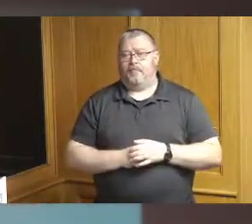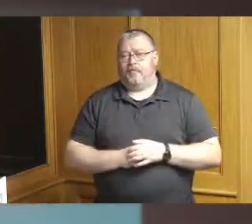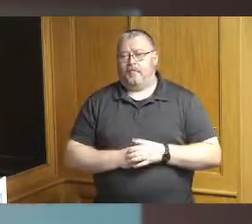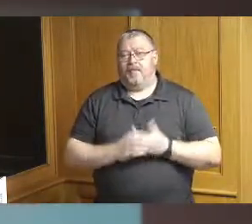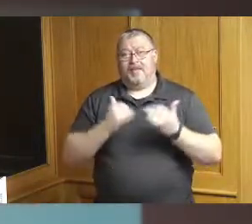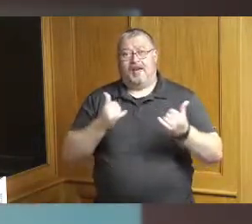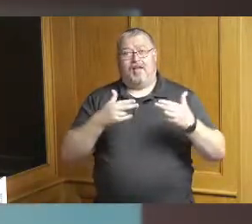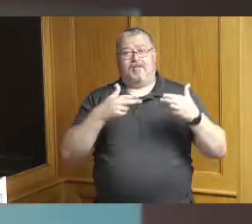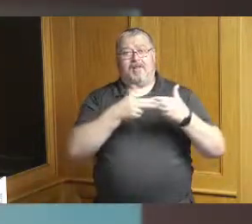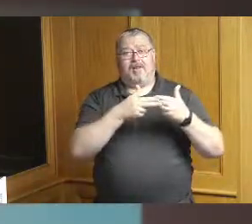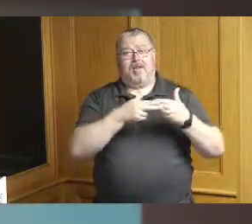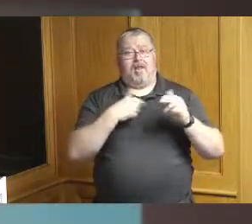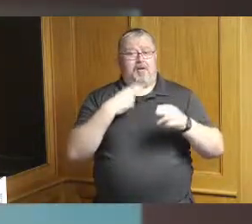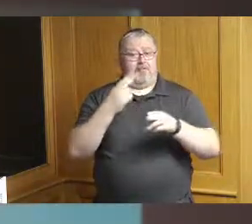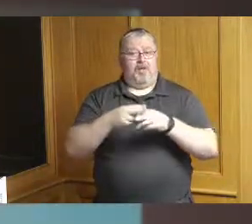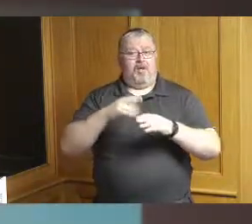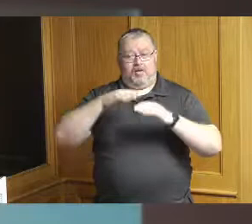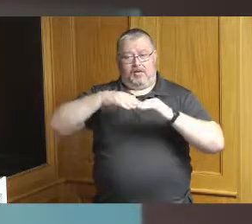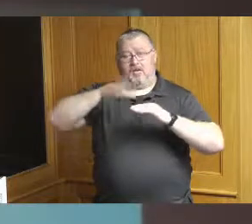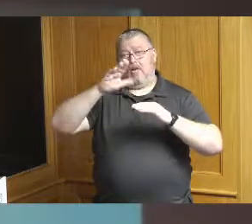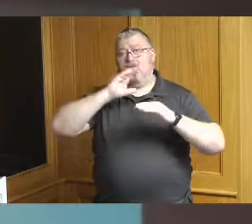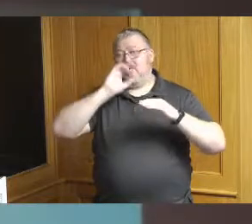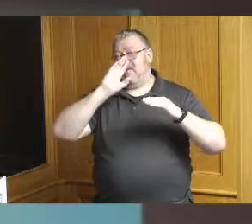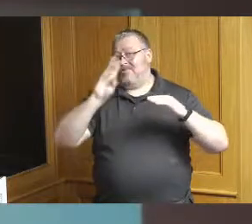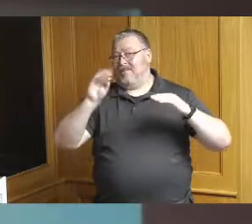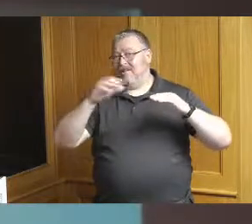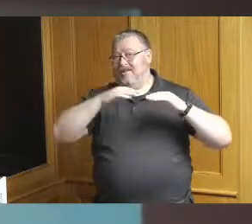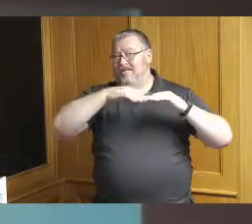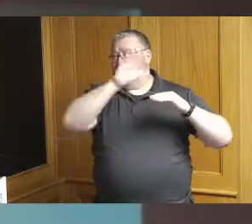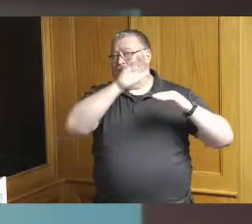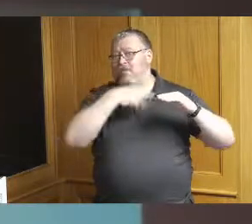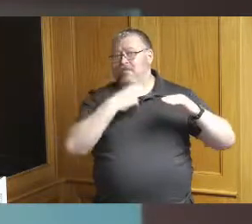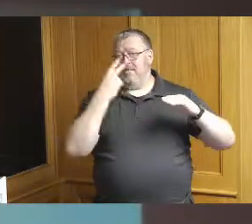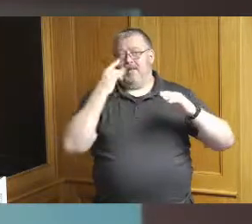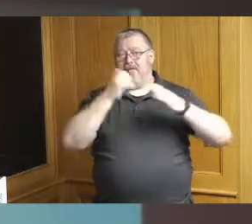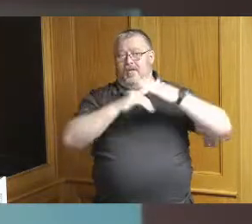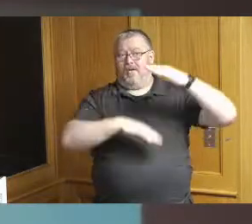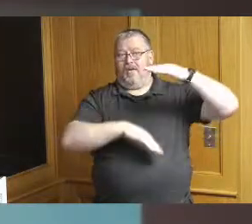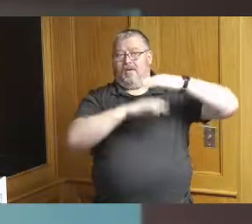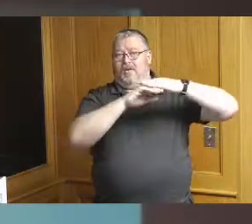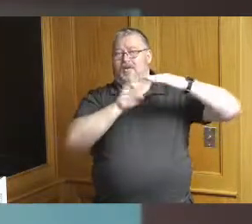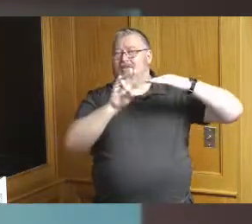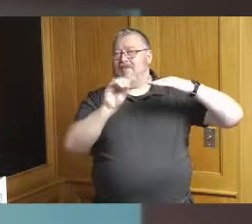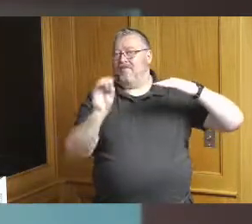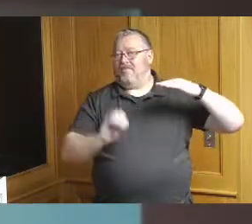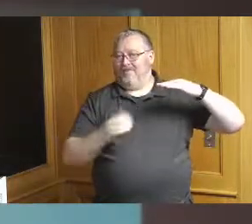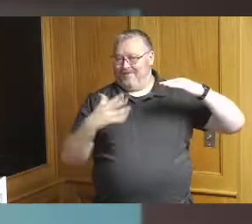already mentioned that over the age of 60 we have hit that threshold of 70 folks being vaccinated